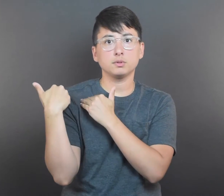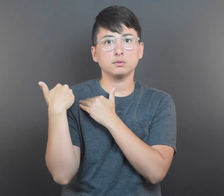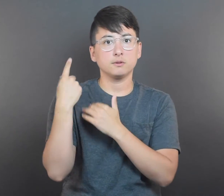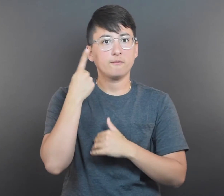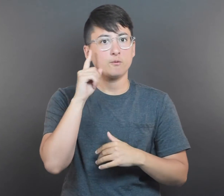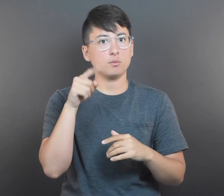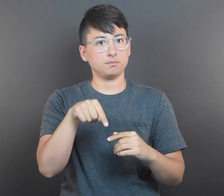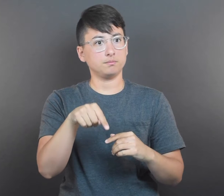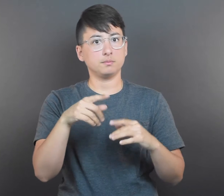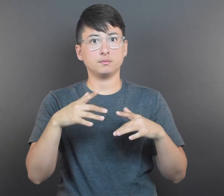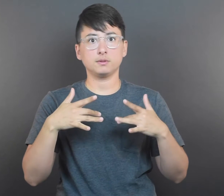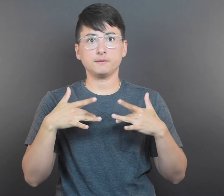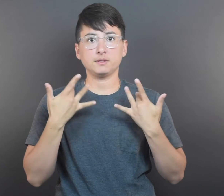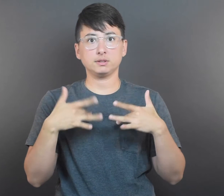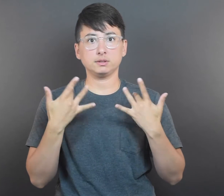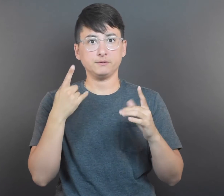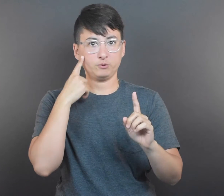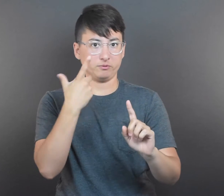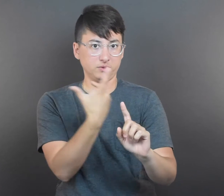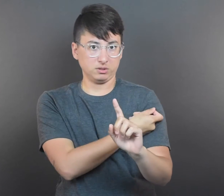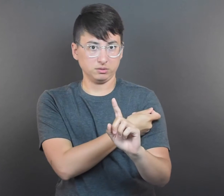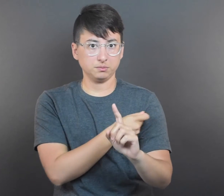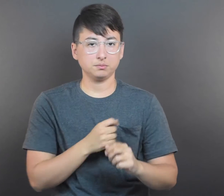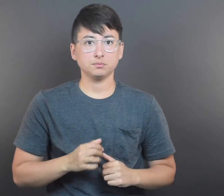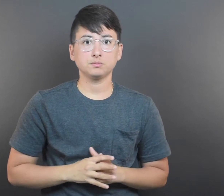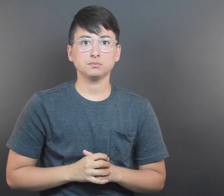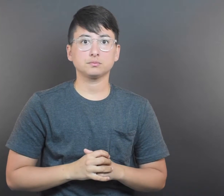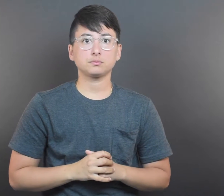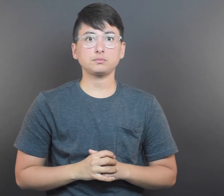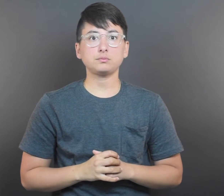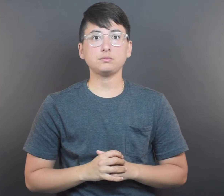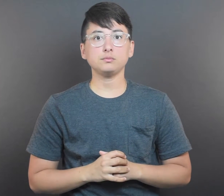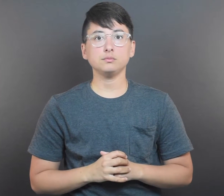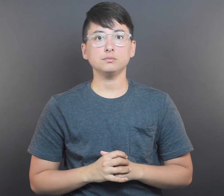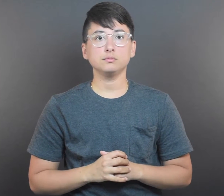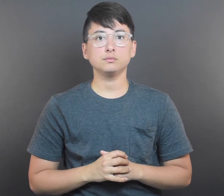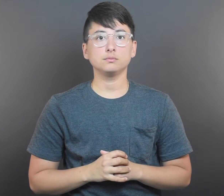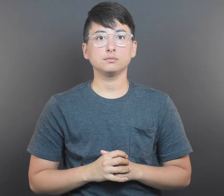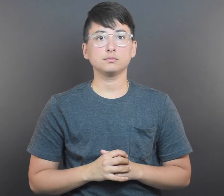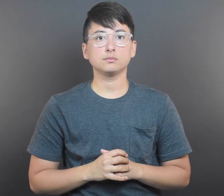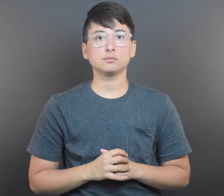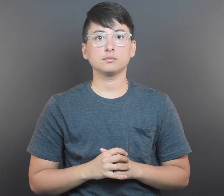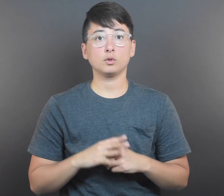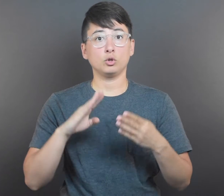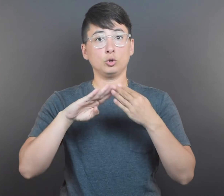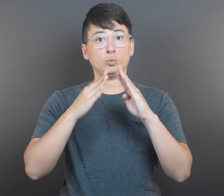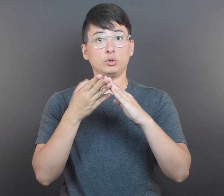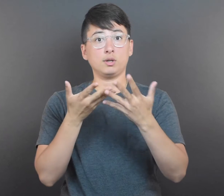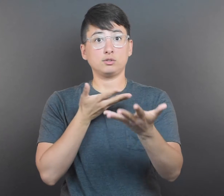Central Karen Fault, African Immigrant Community Services (AICS),